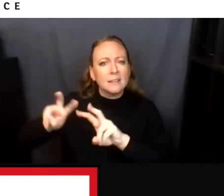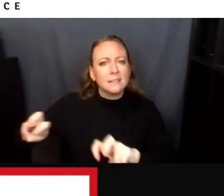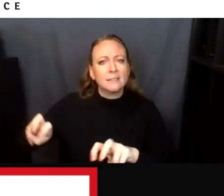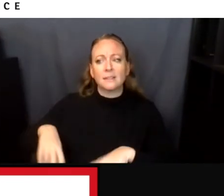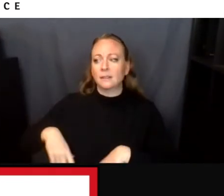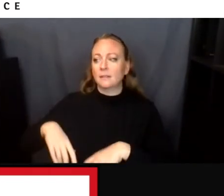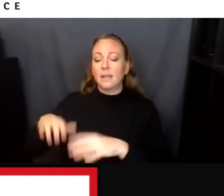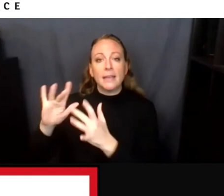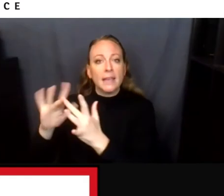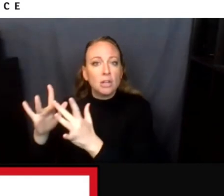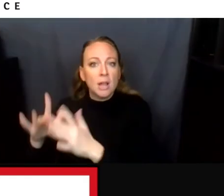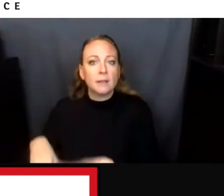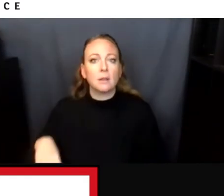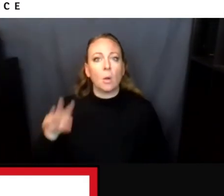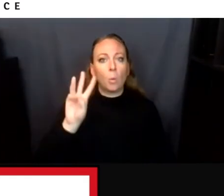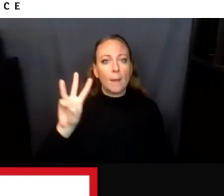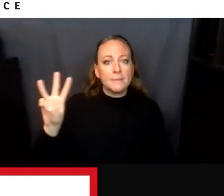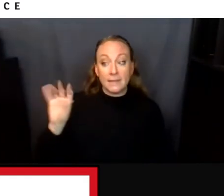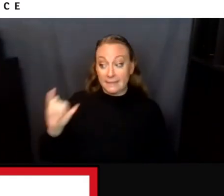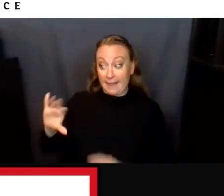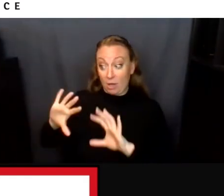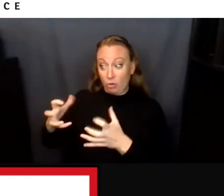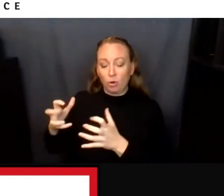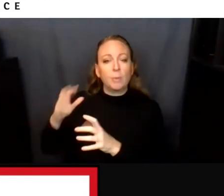And they come out with a report every six months.